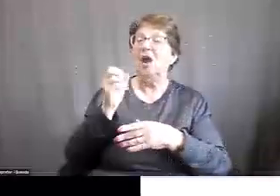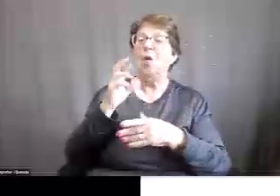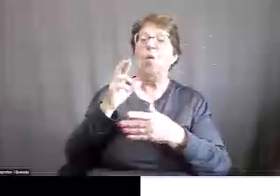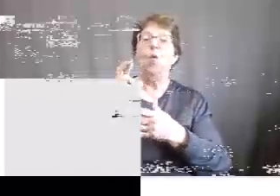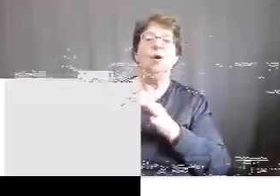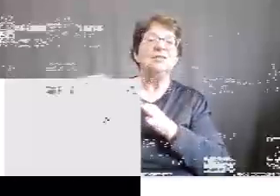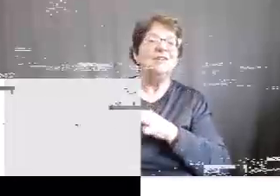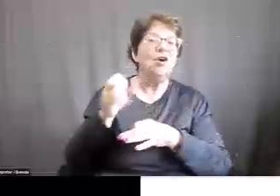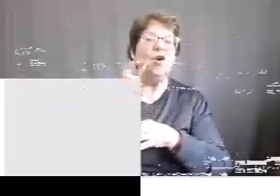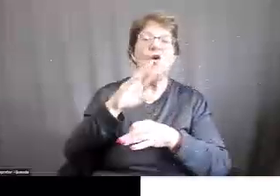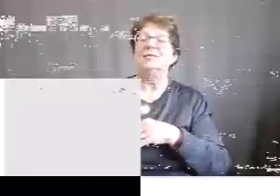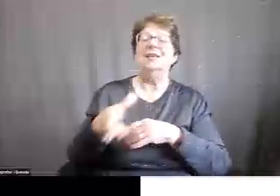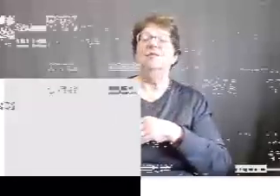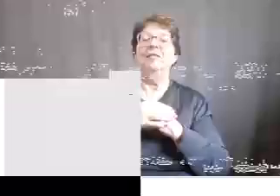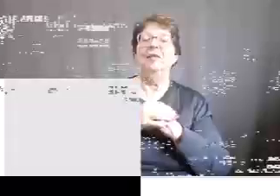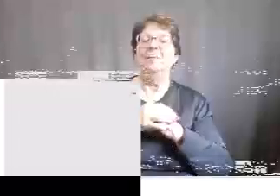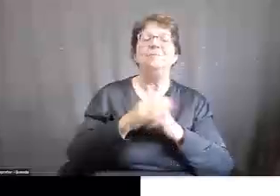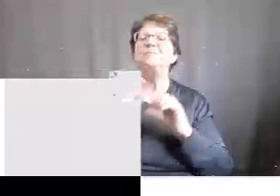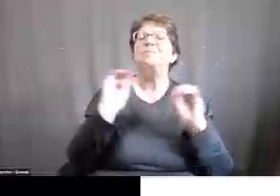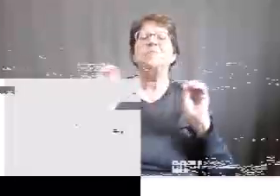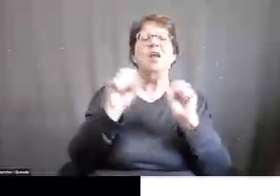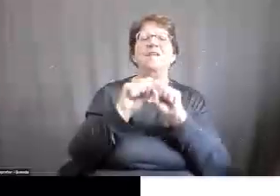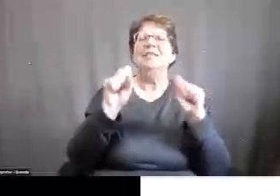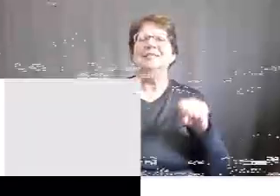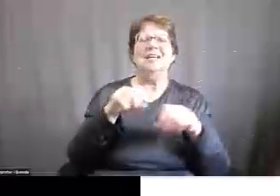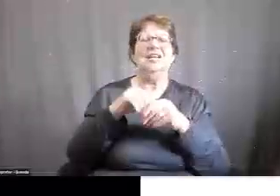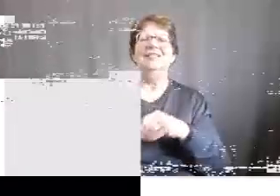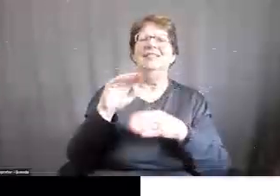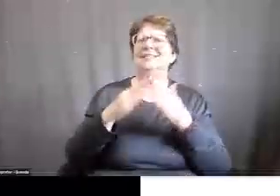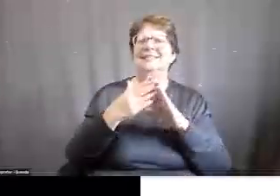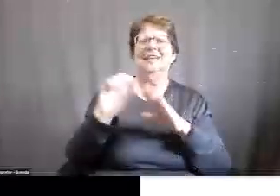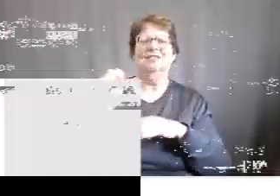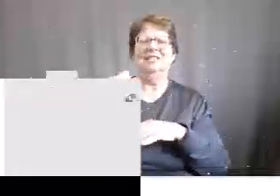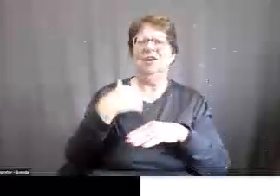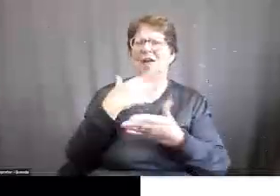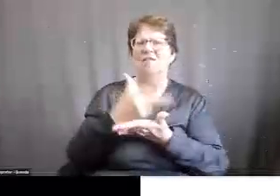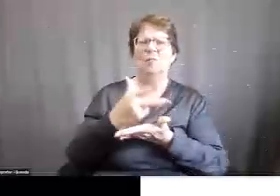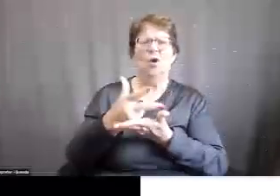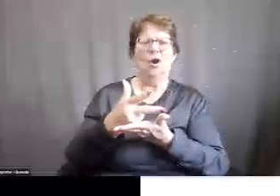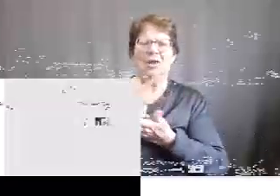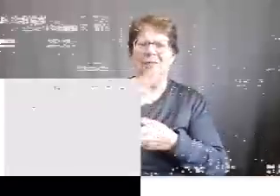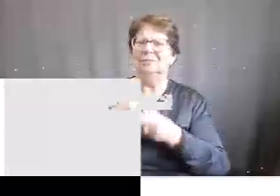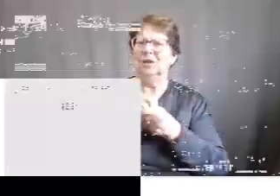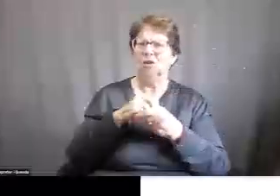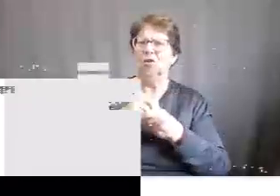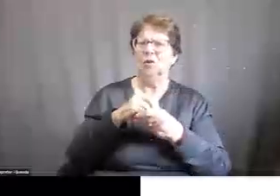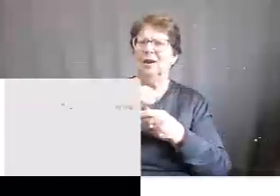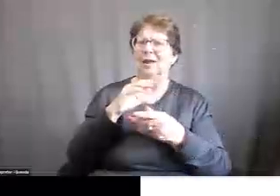Boardroom: None of the stations in the city of Seattle have parking. Boardroom: Included as part of the project. Okay.